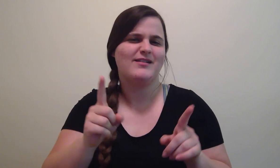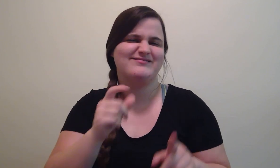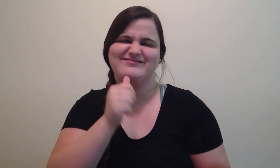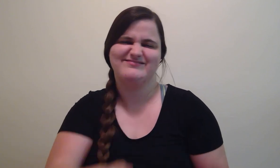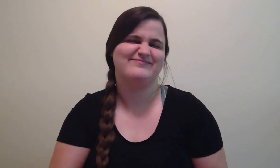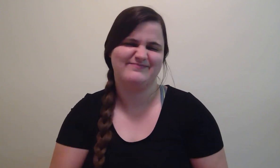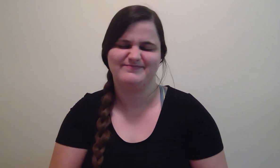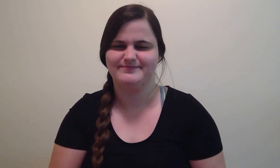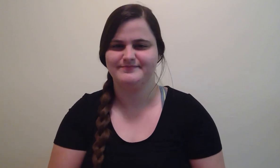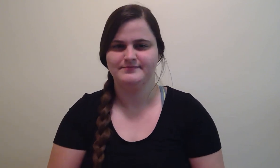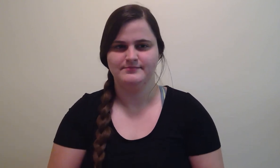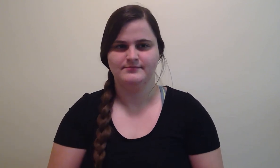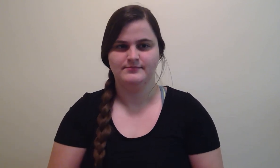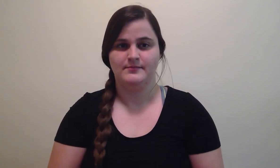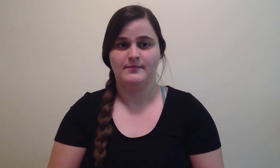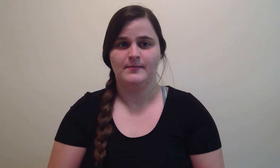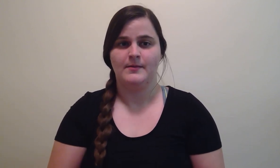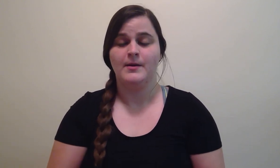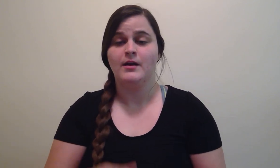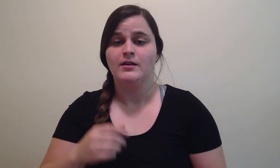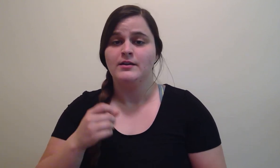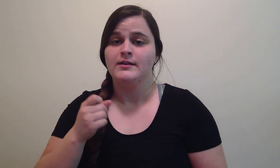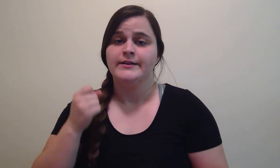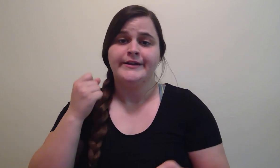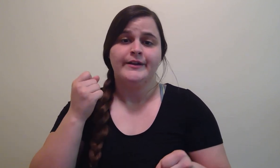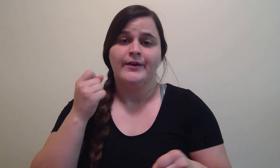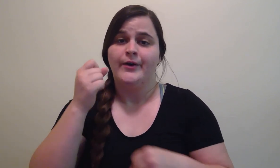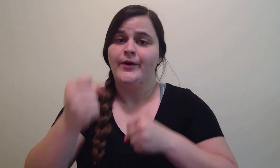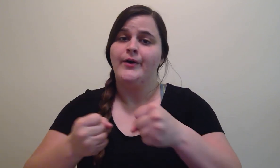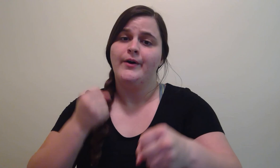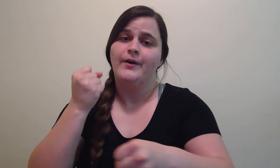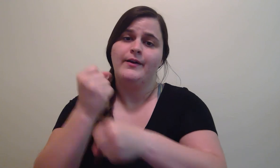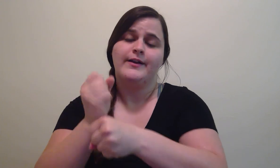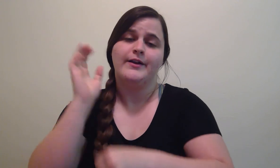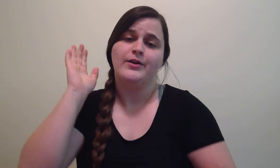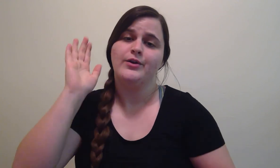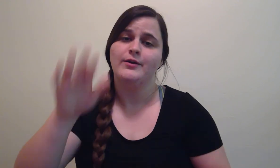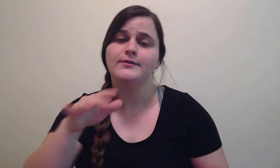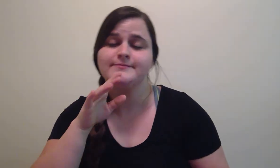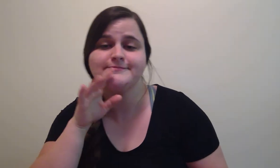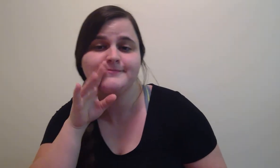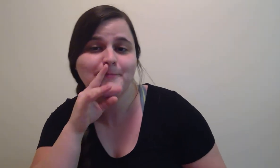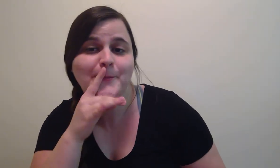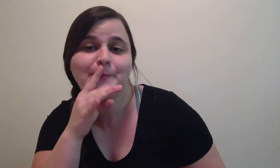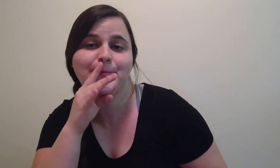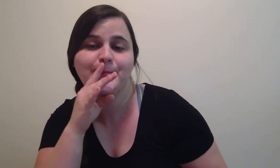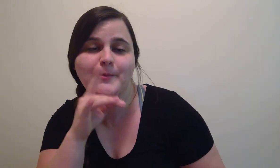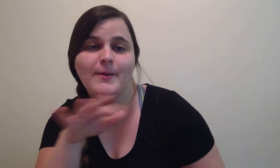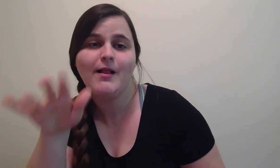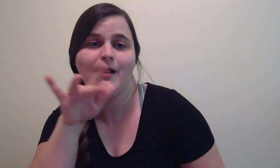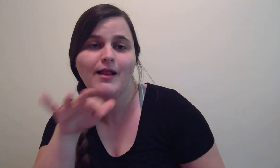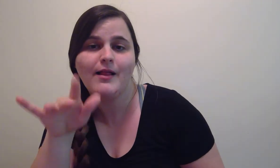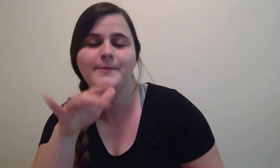but I didn't. Instead, I spent the year whispering spelling words, sniffing watermelon,